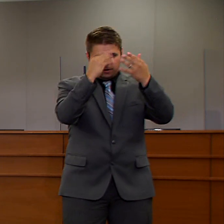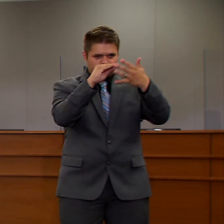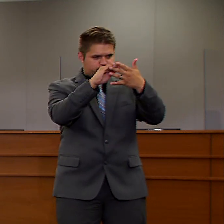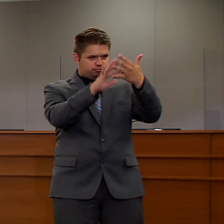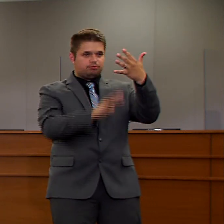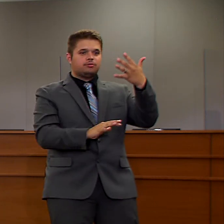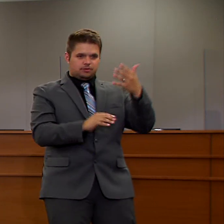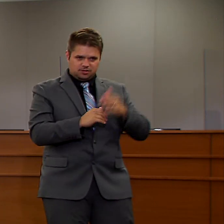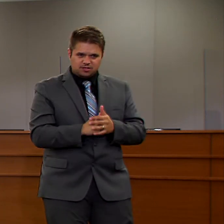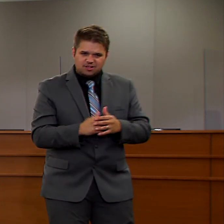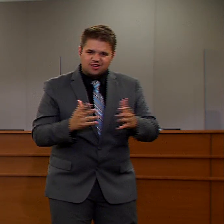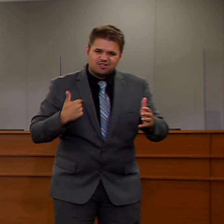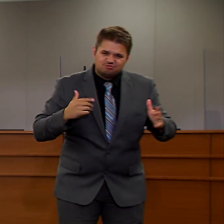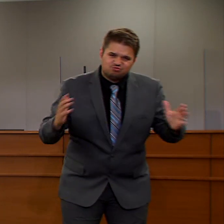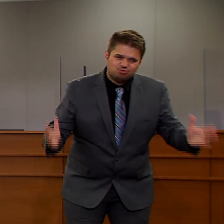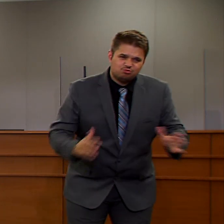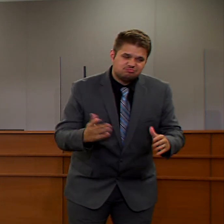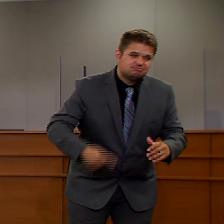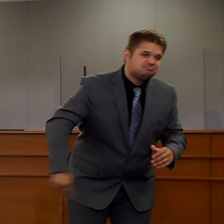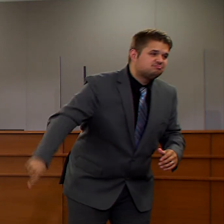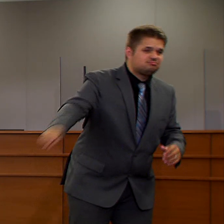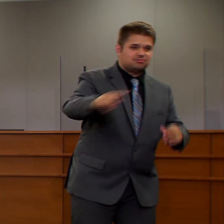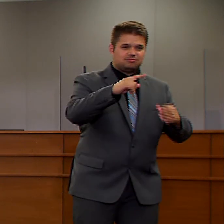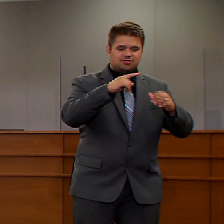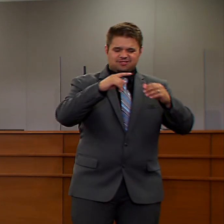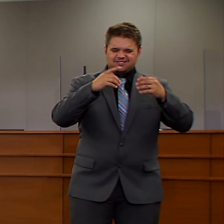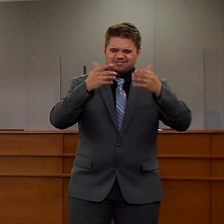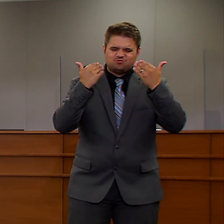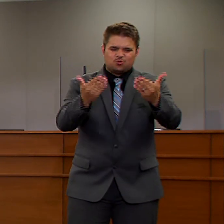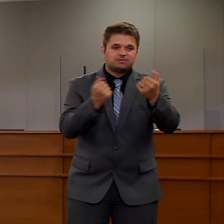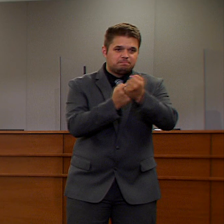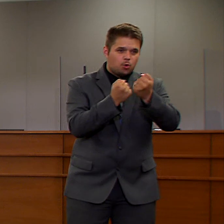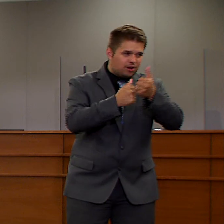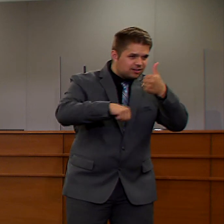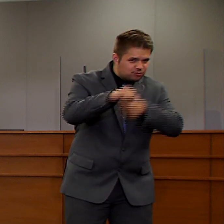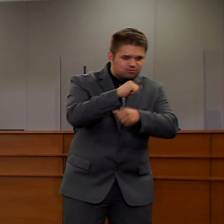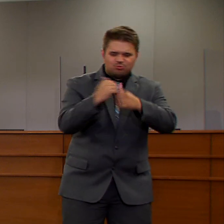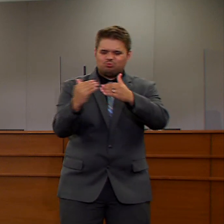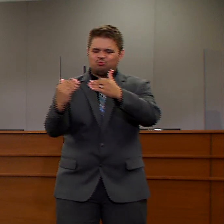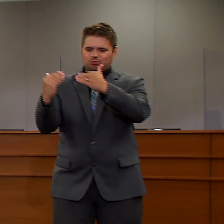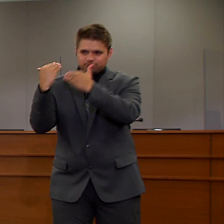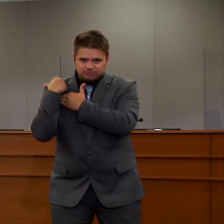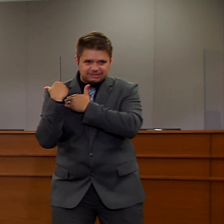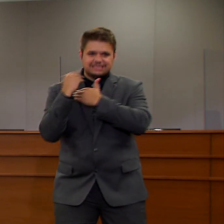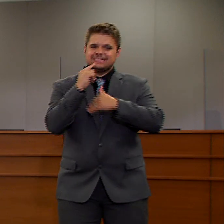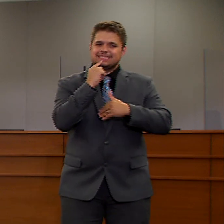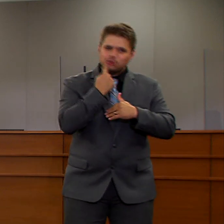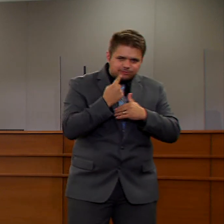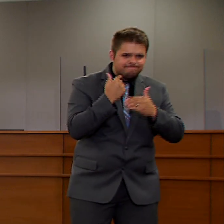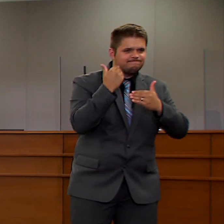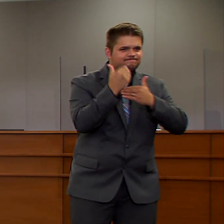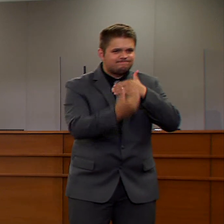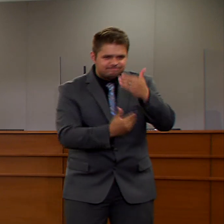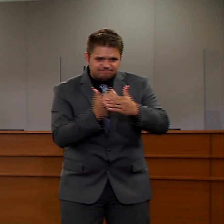Our personal and collective actions to help stop the spread of COVID are more important now than ever before.